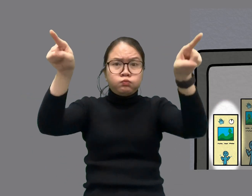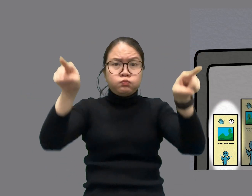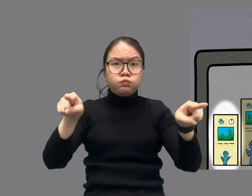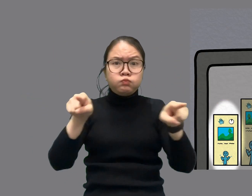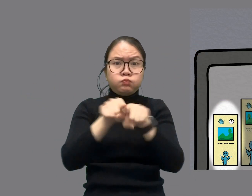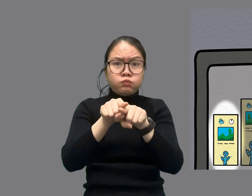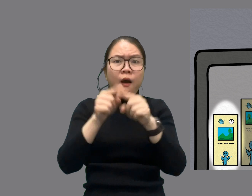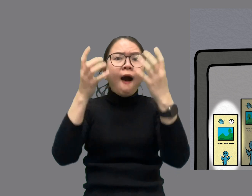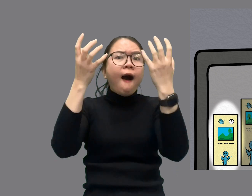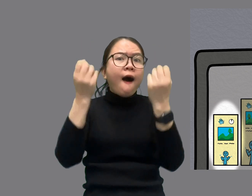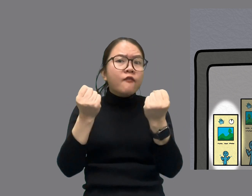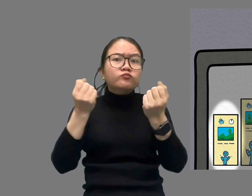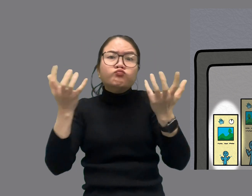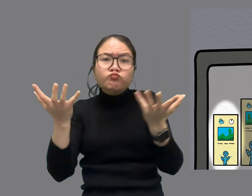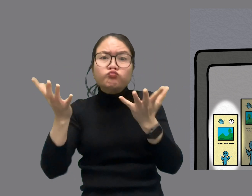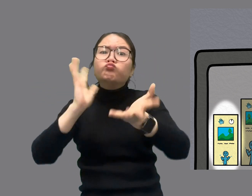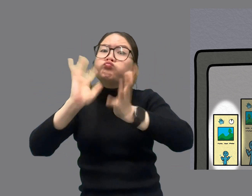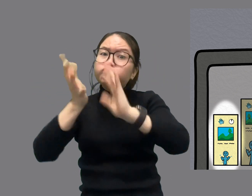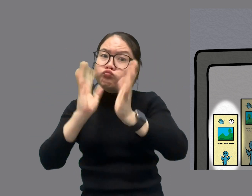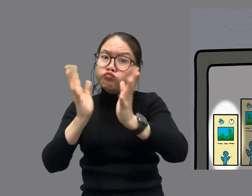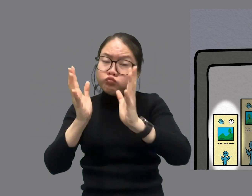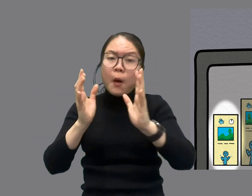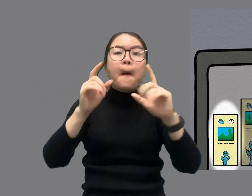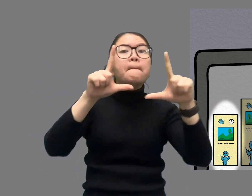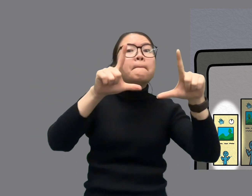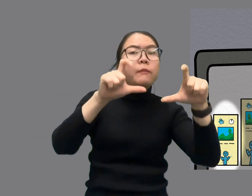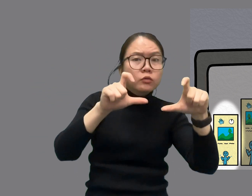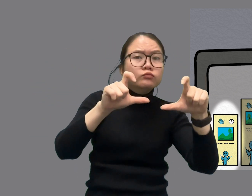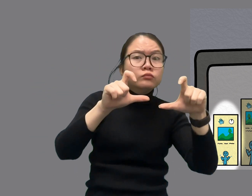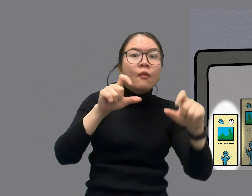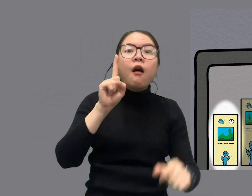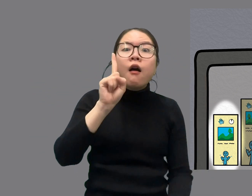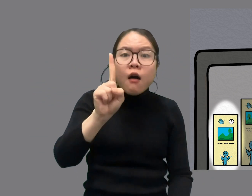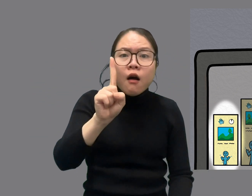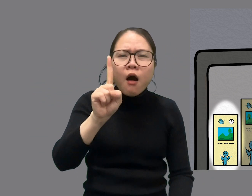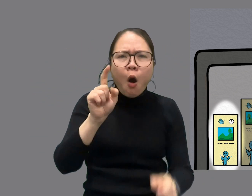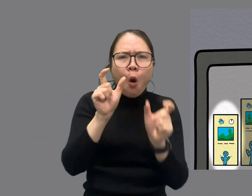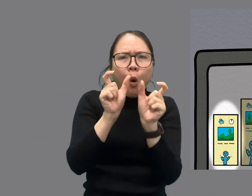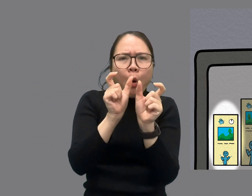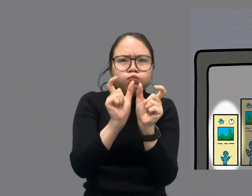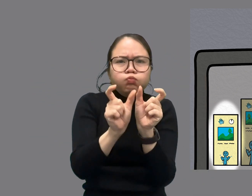concept of viewing and reading a book. For the first stage each page has an image with one or